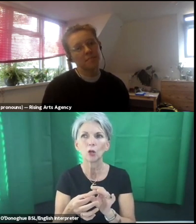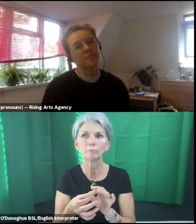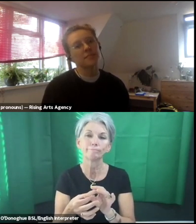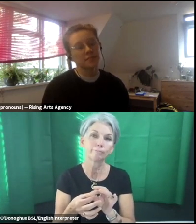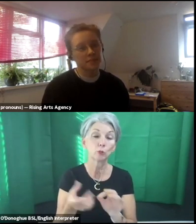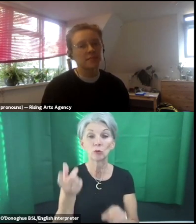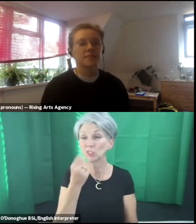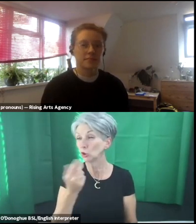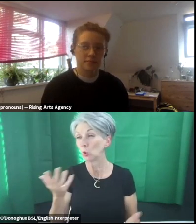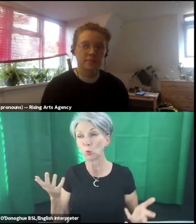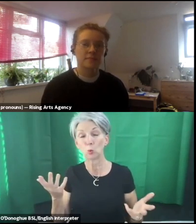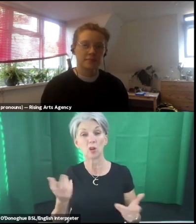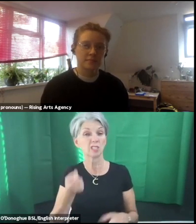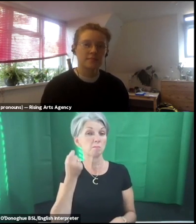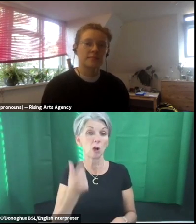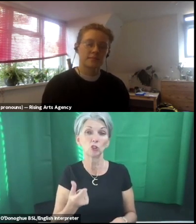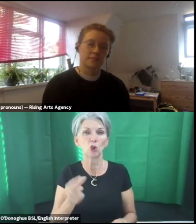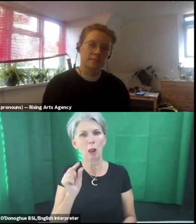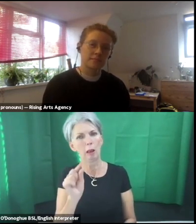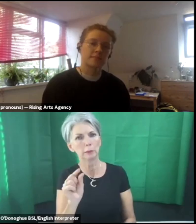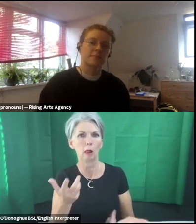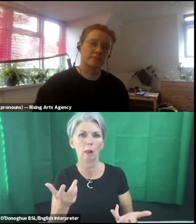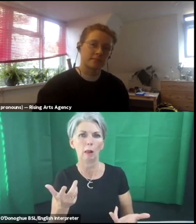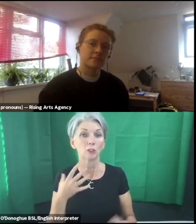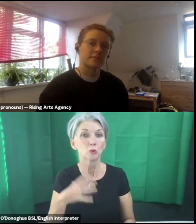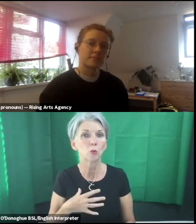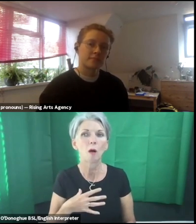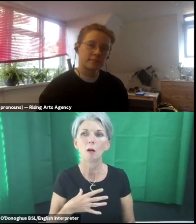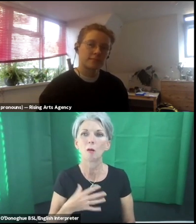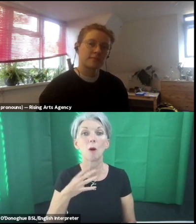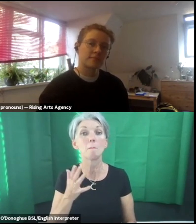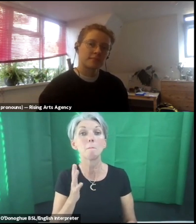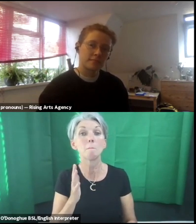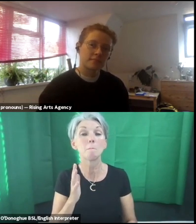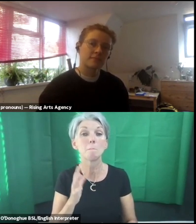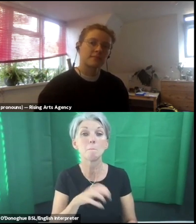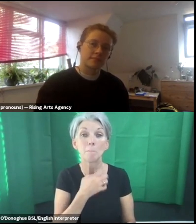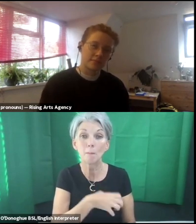do as much or as little as you want. If you want to be a member of ACORN, you can go online, again, similar to